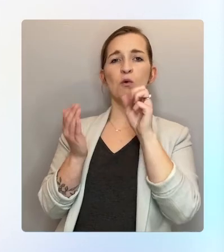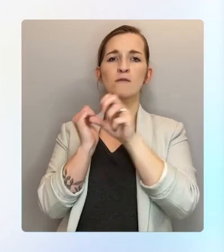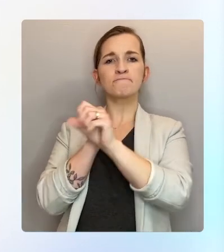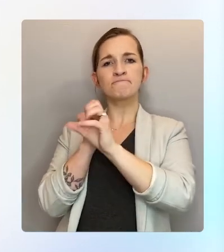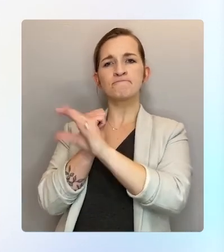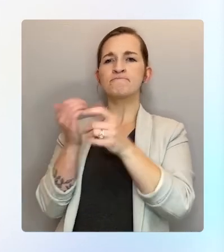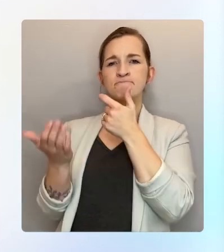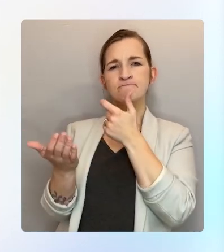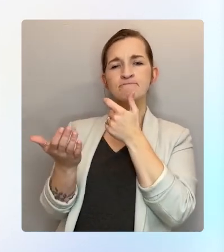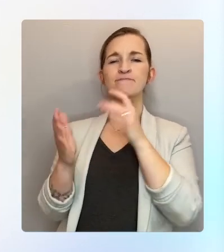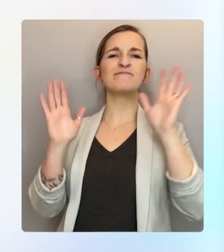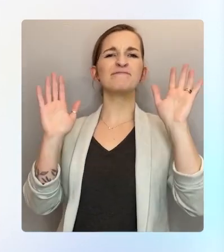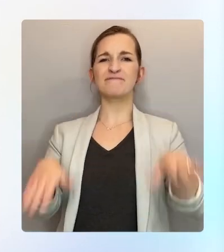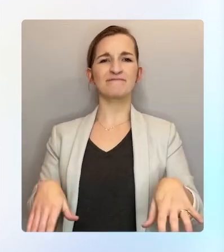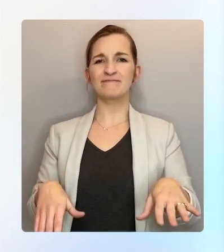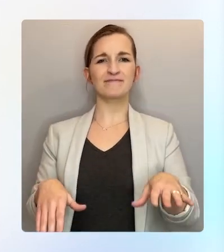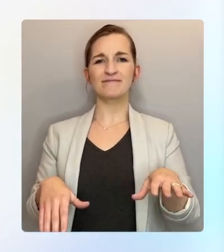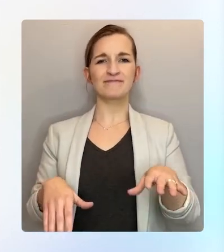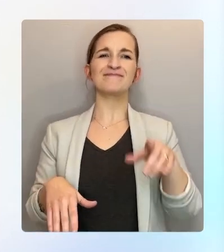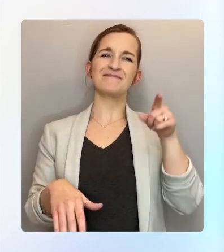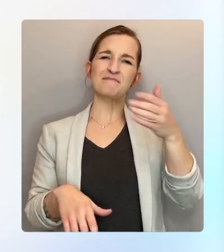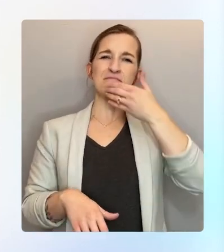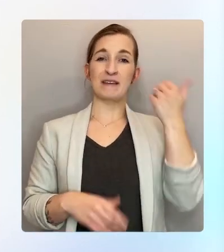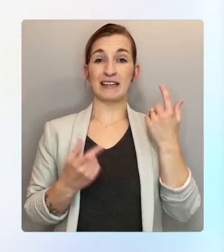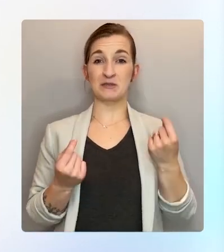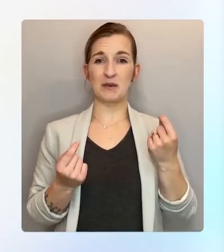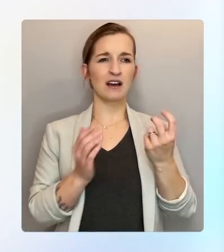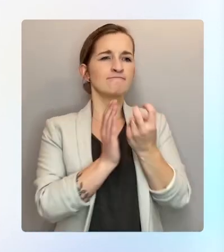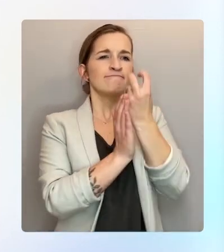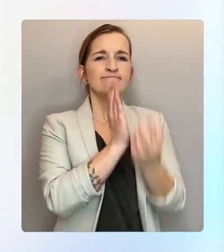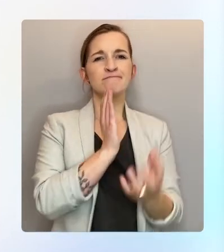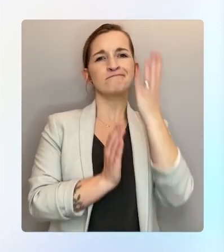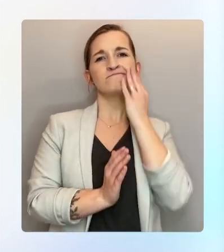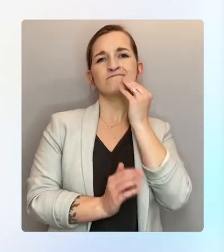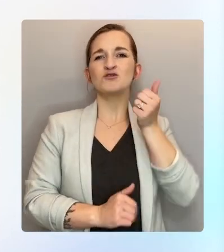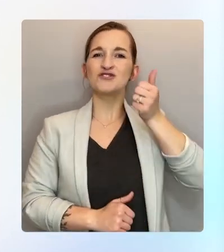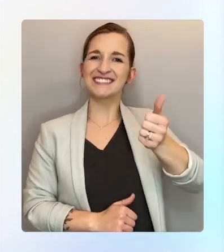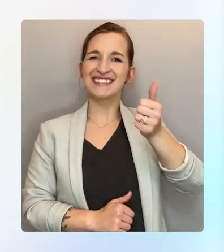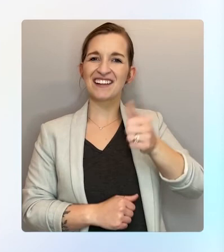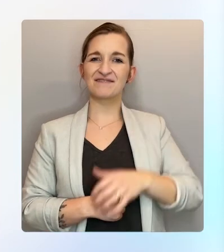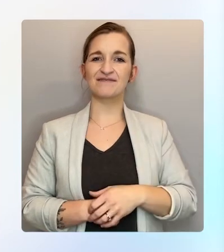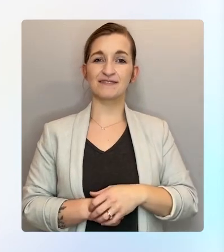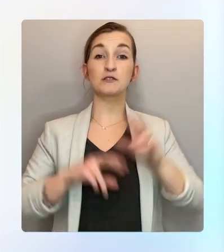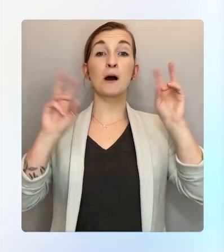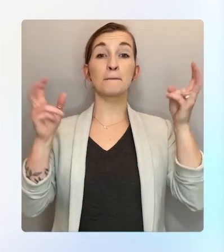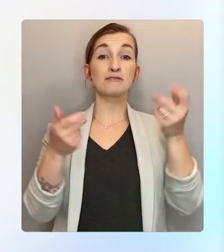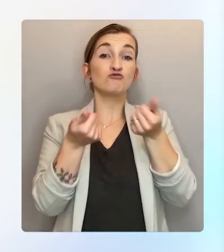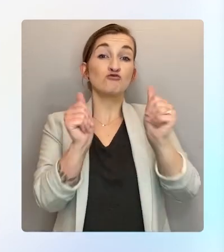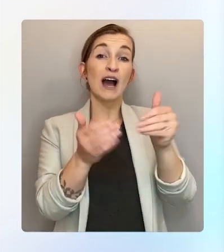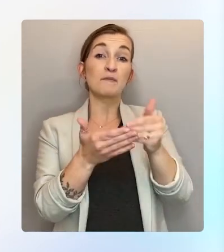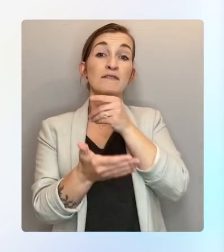for being fully immersed in an experience. Try Before You Buy will allow interested users to